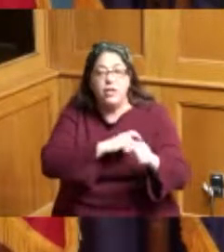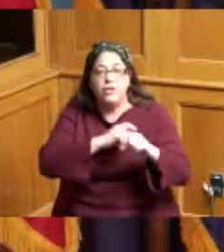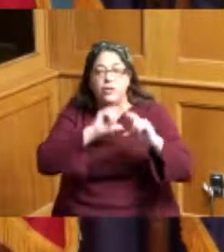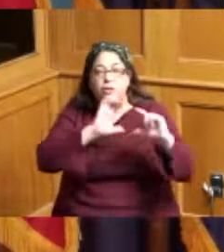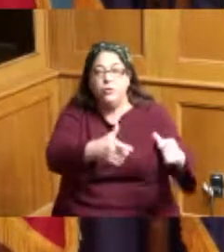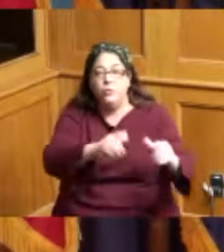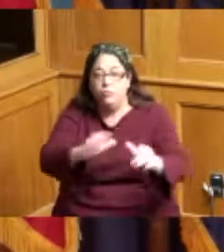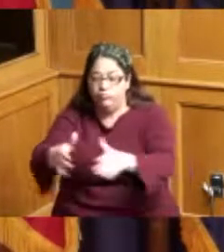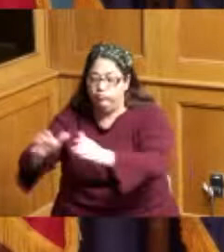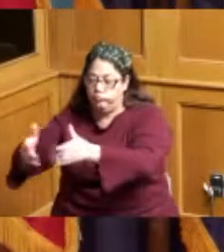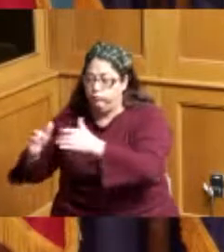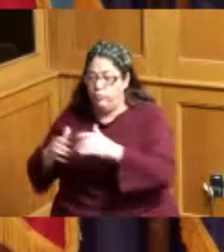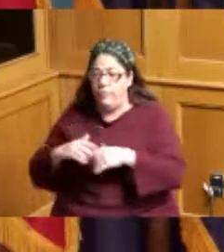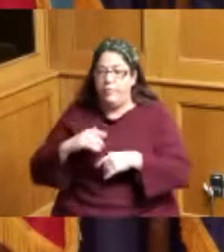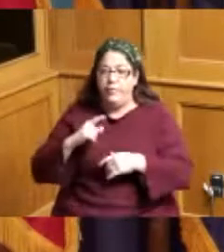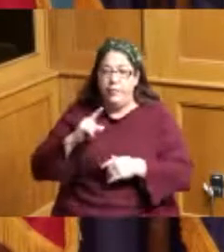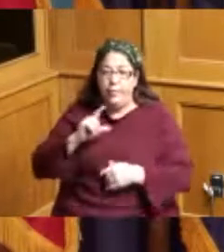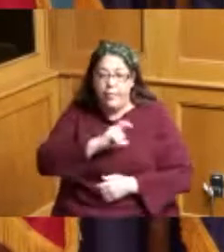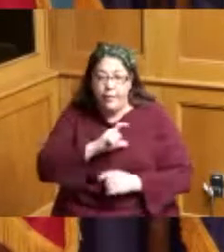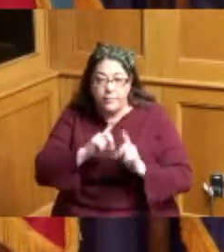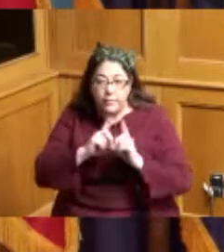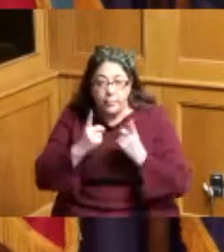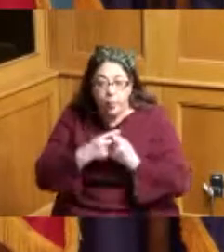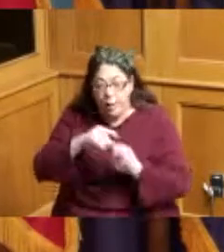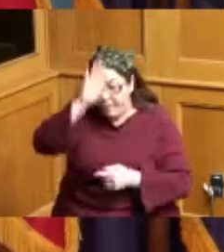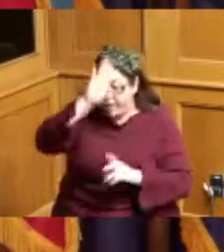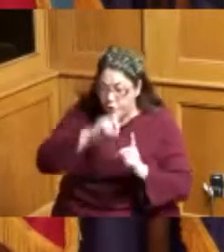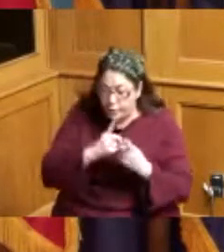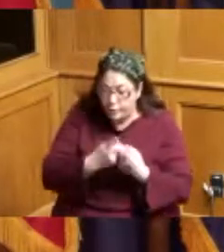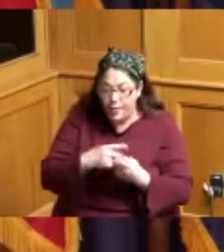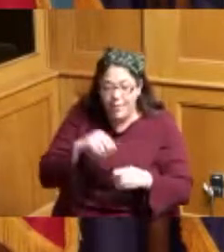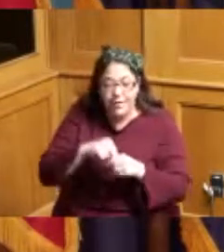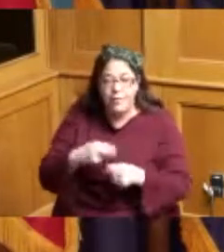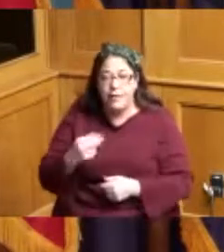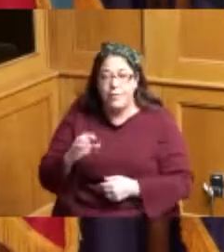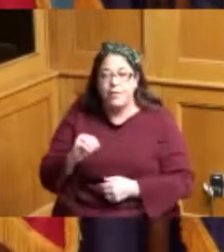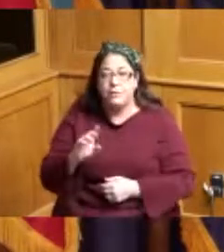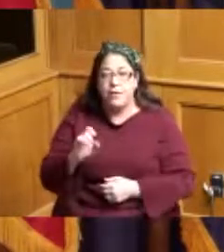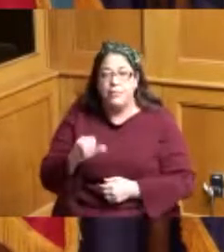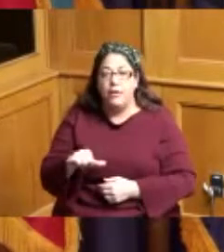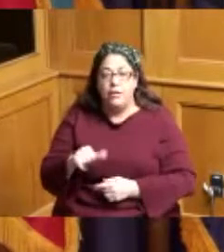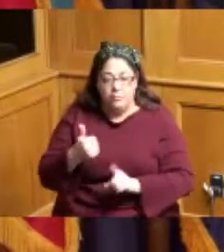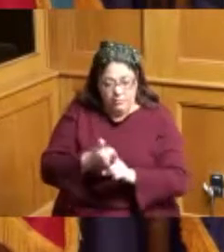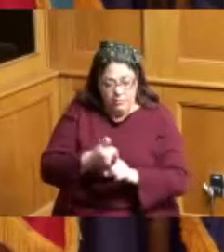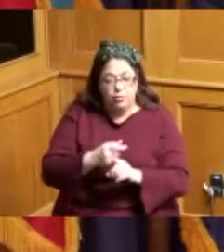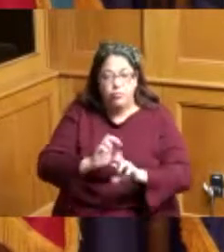in a police department fire department in Hamilton County should be prepared ready to go